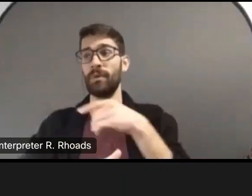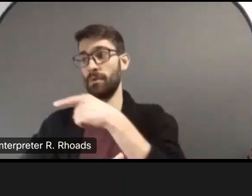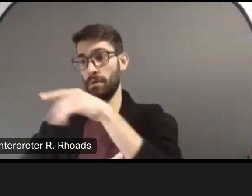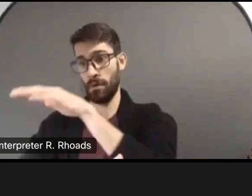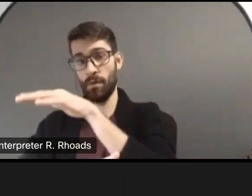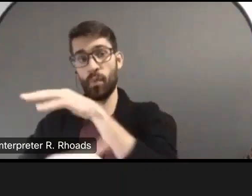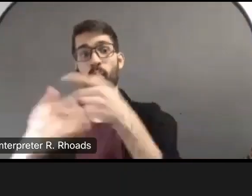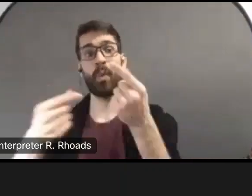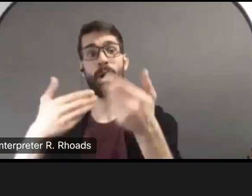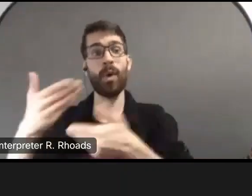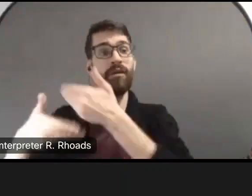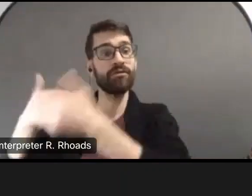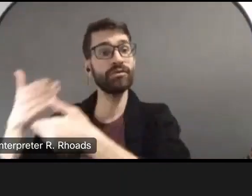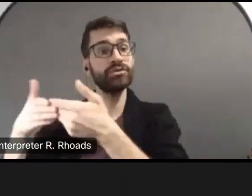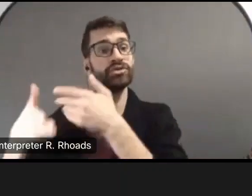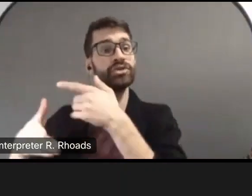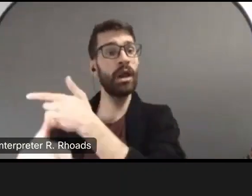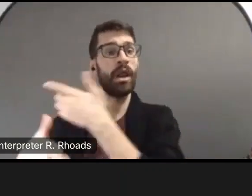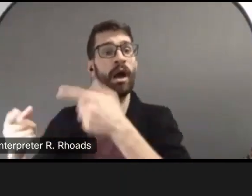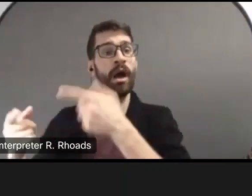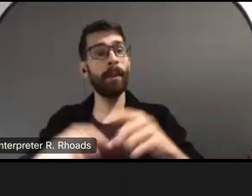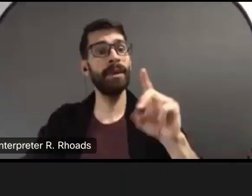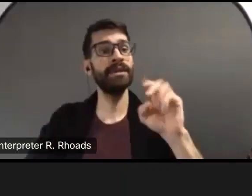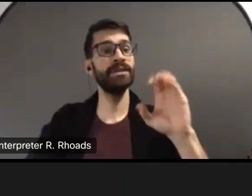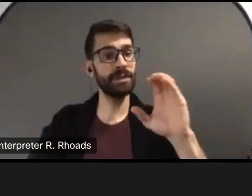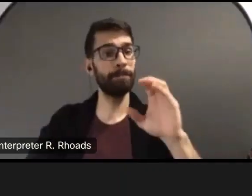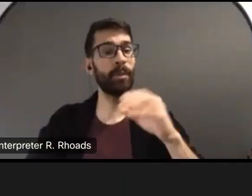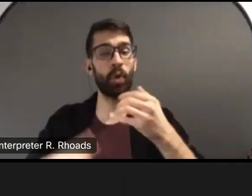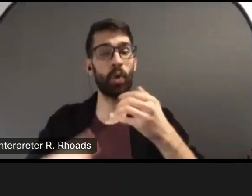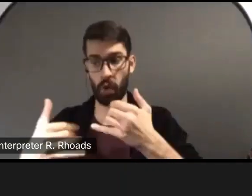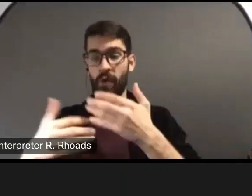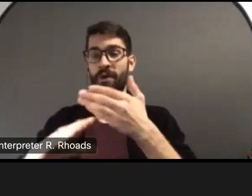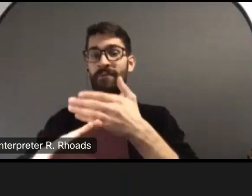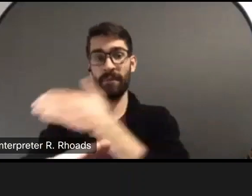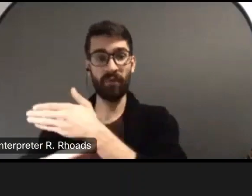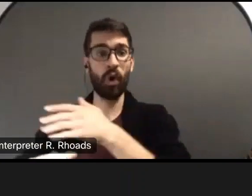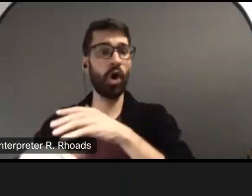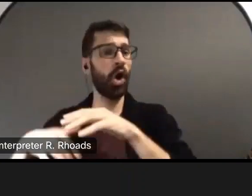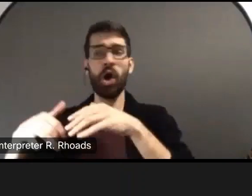or before, that has not been resolved ... those actions are still standing and adopted by the